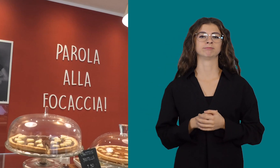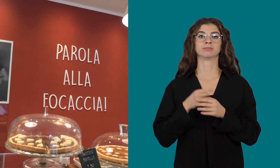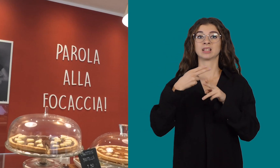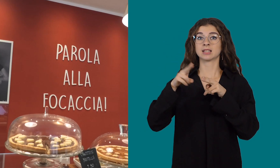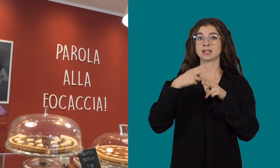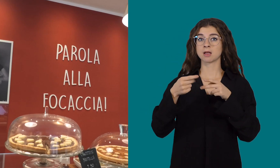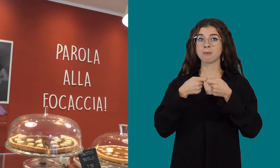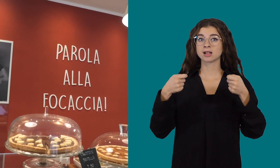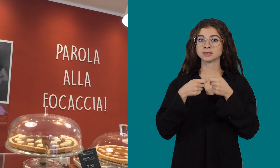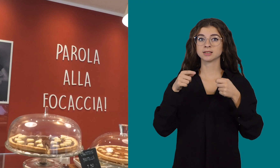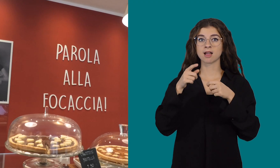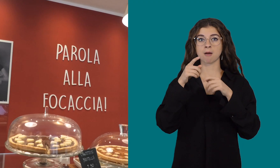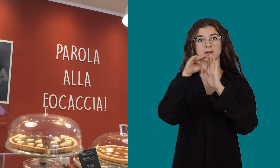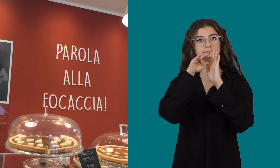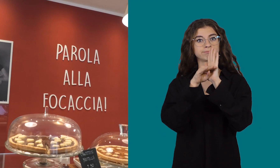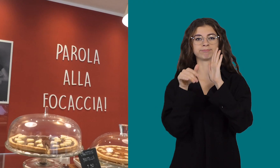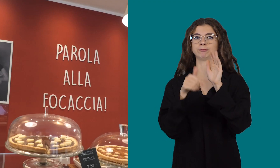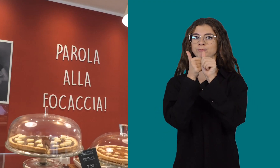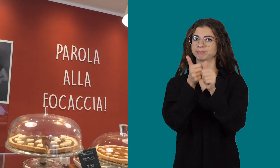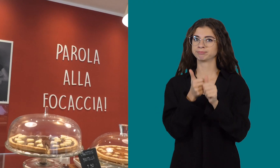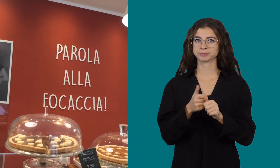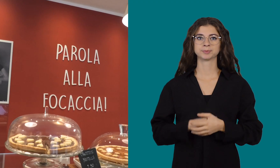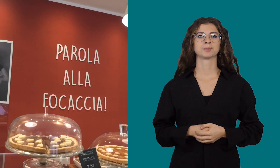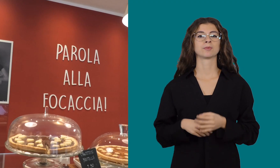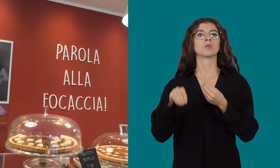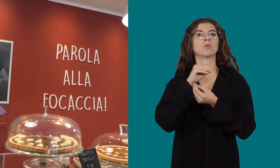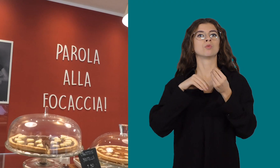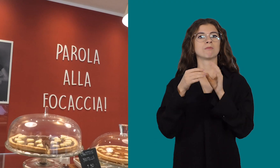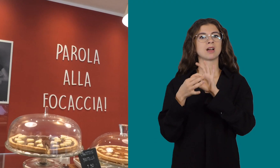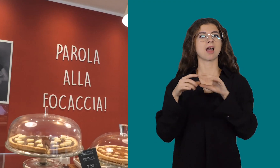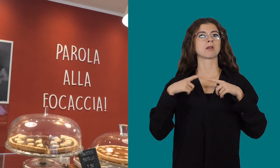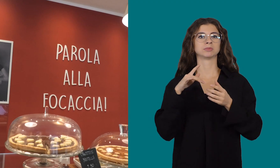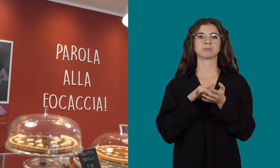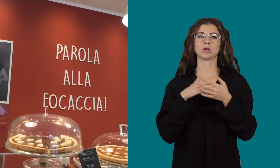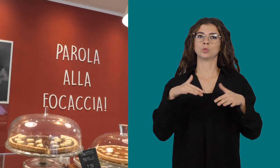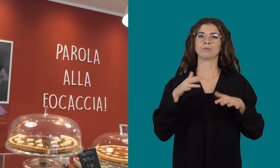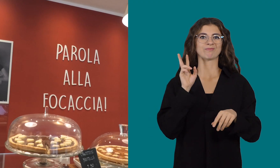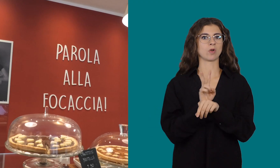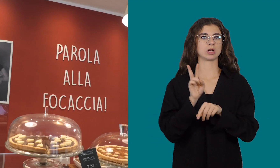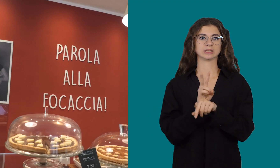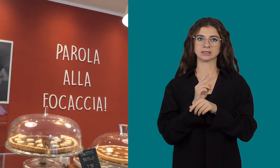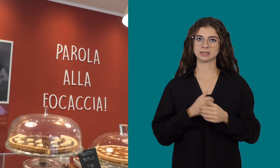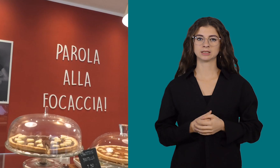and other cleaning measures. So special care is required when handling food.